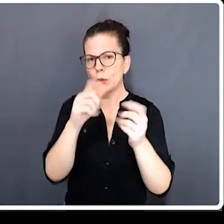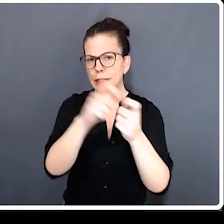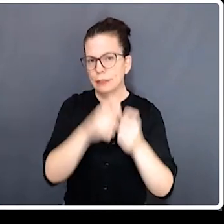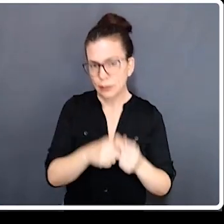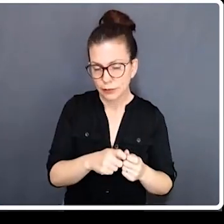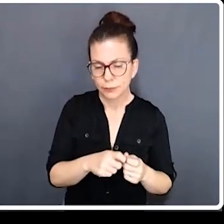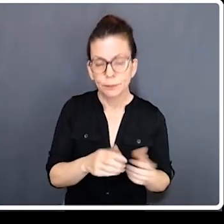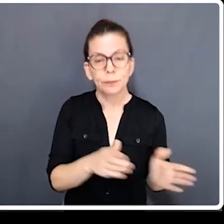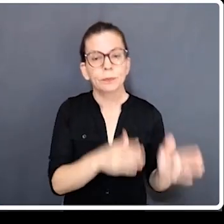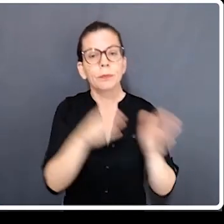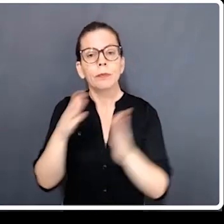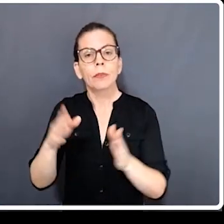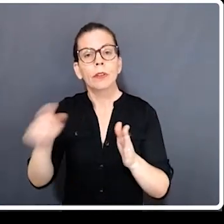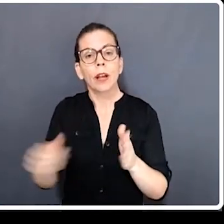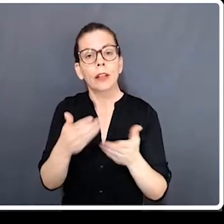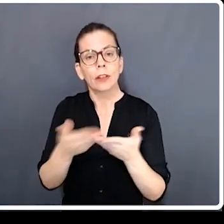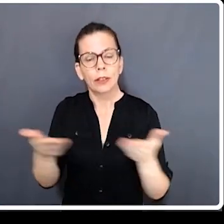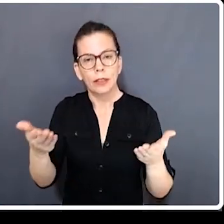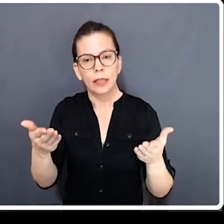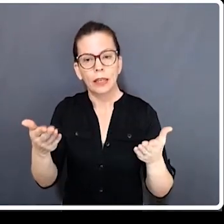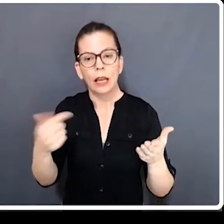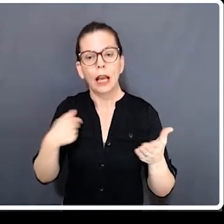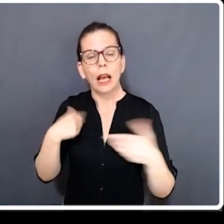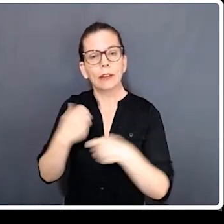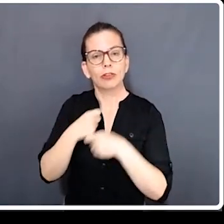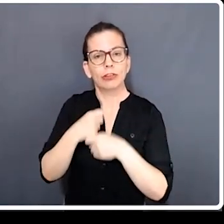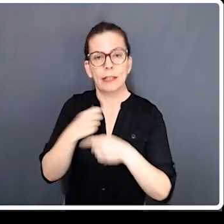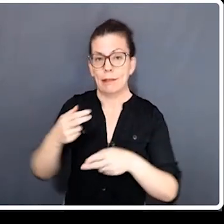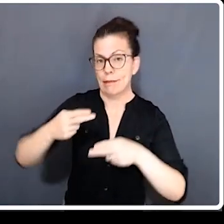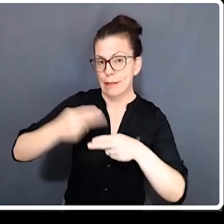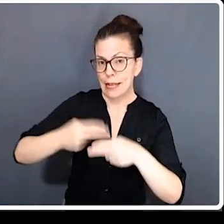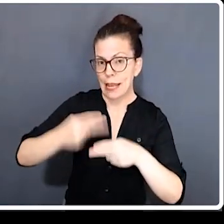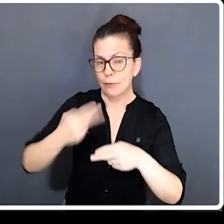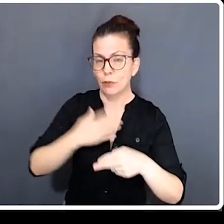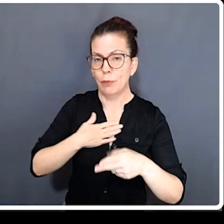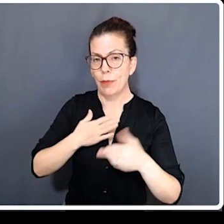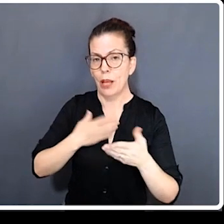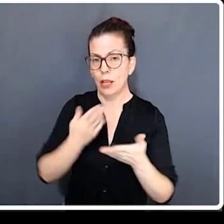The other thing is I've created a name for my resource,